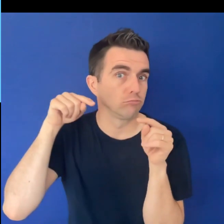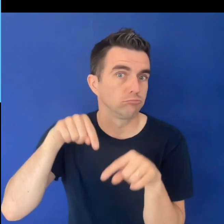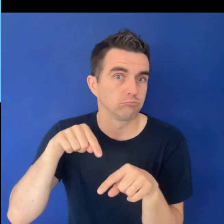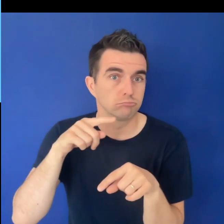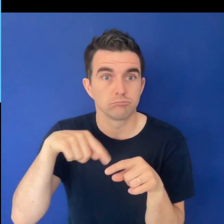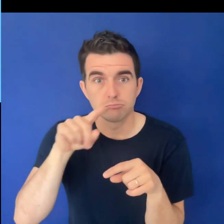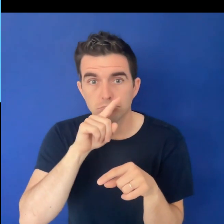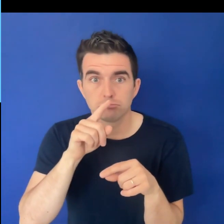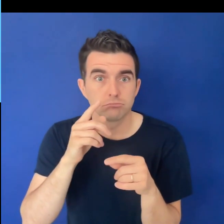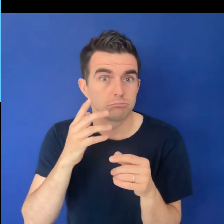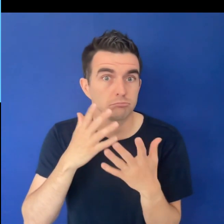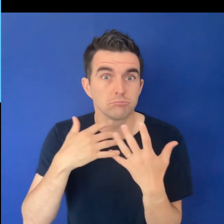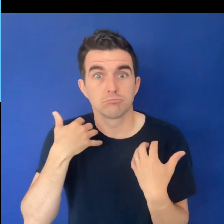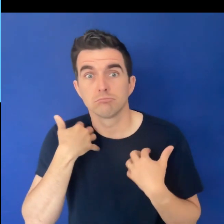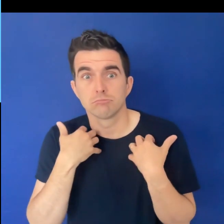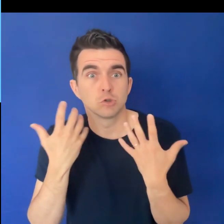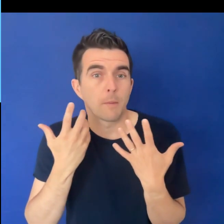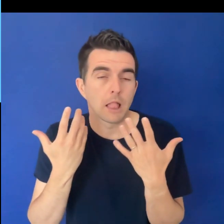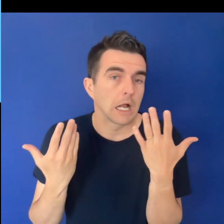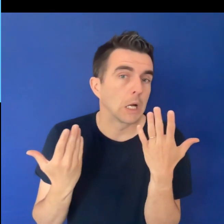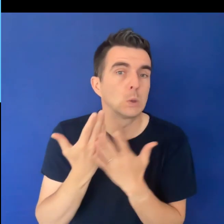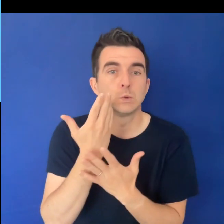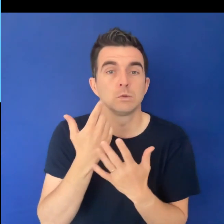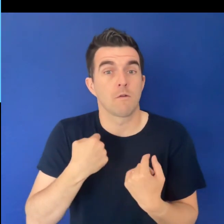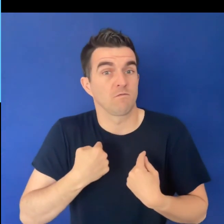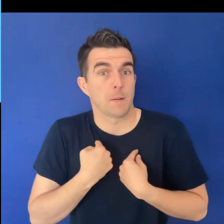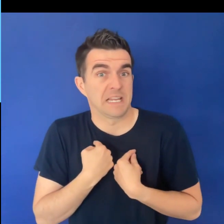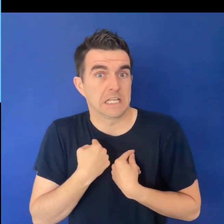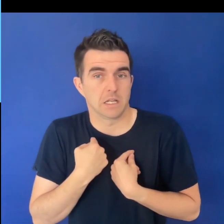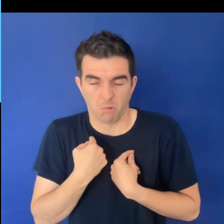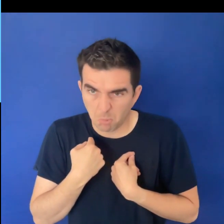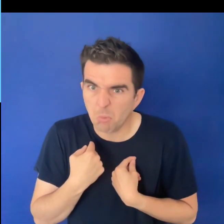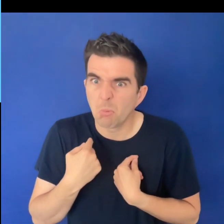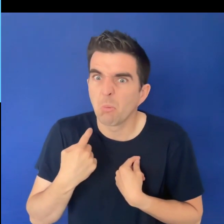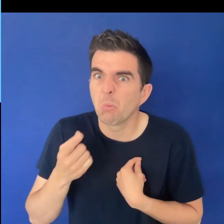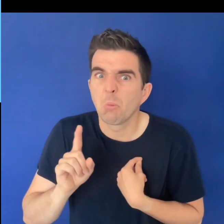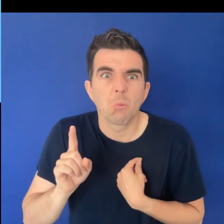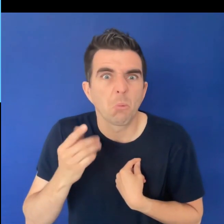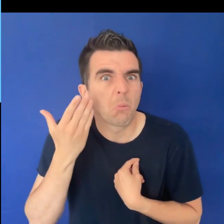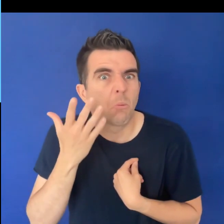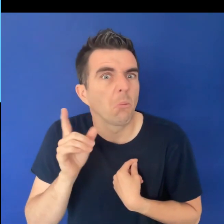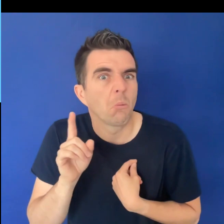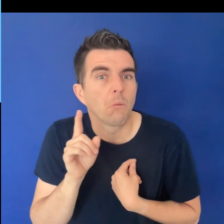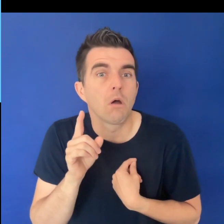even remotely interested in something new and, in my case, relatively unfamiliar.